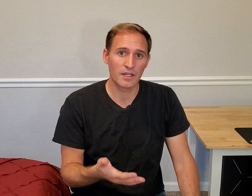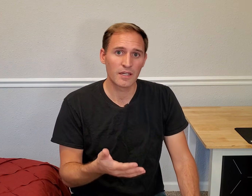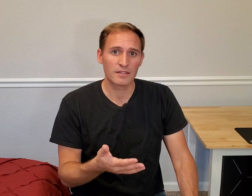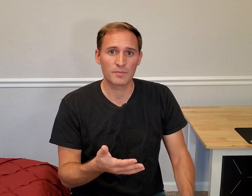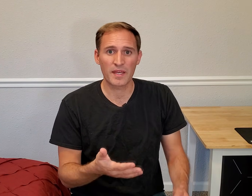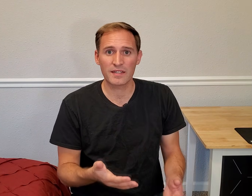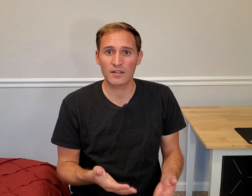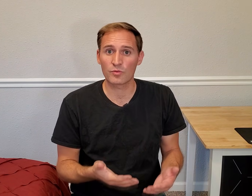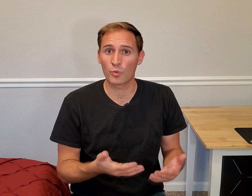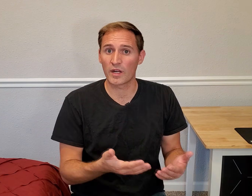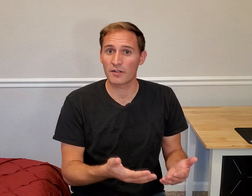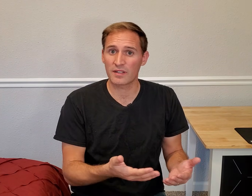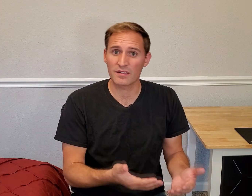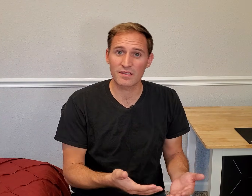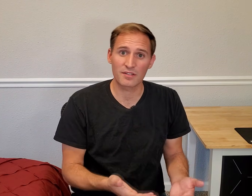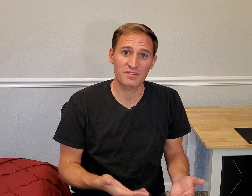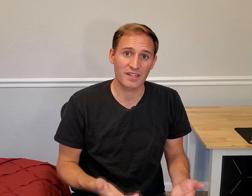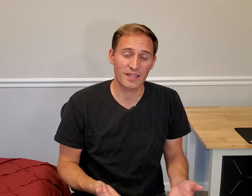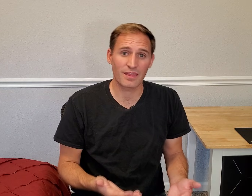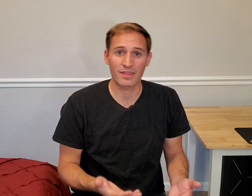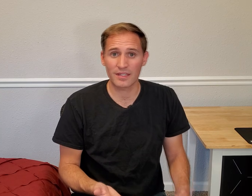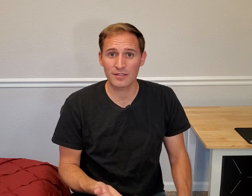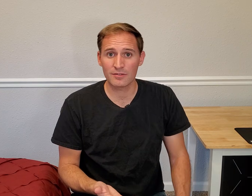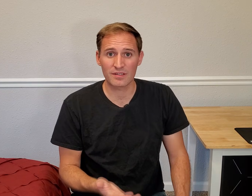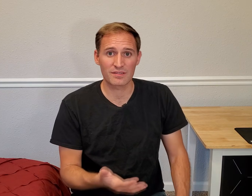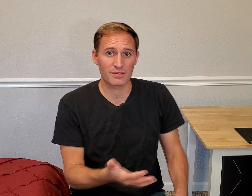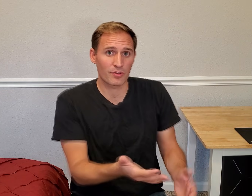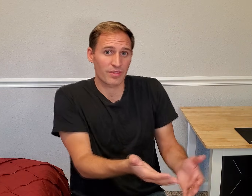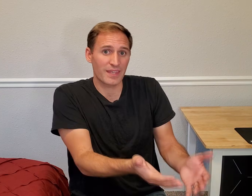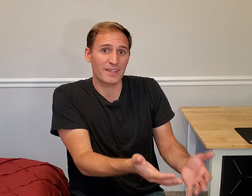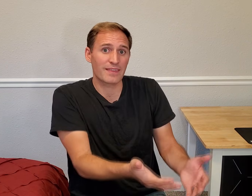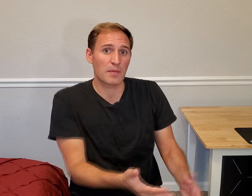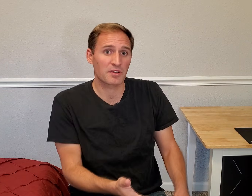depending on where it is that you're saying thank you is you're thinking that